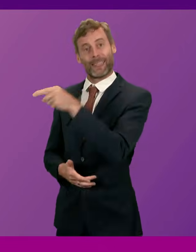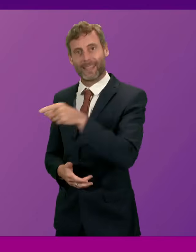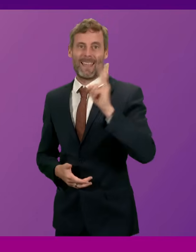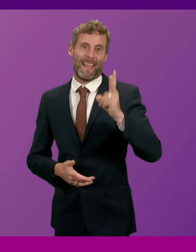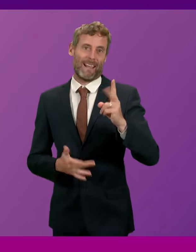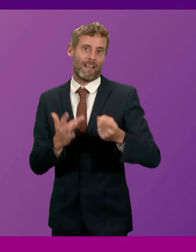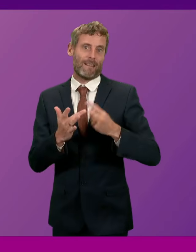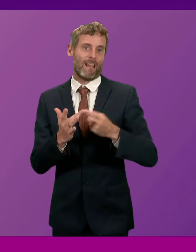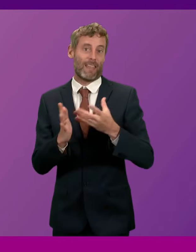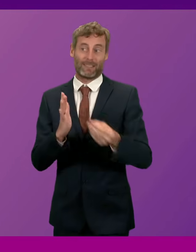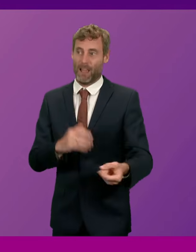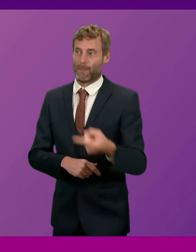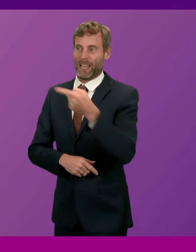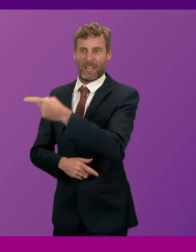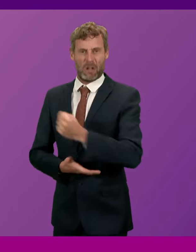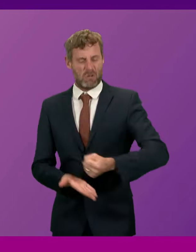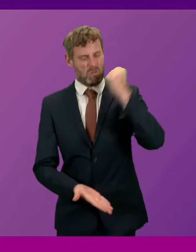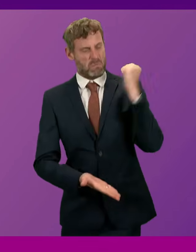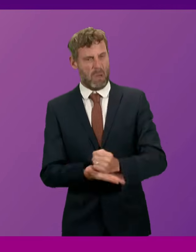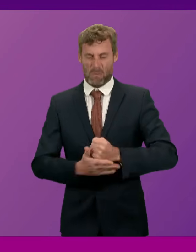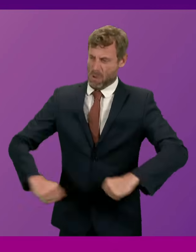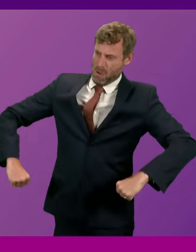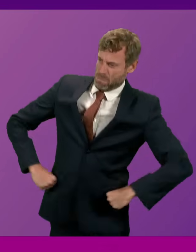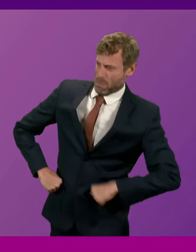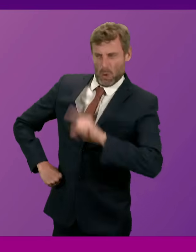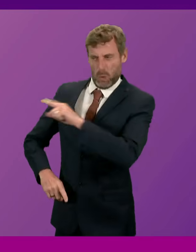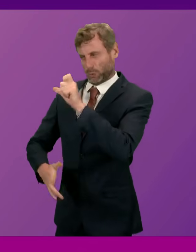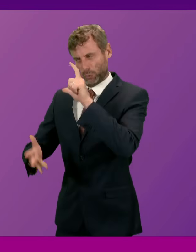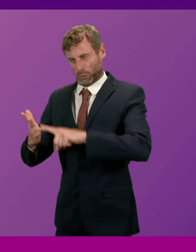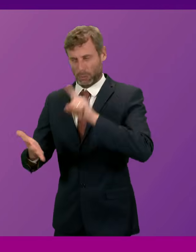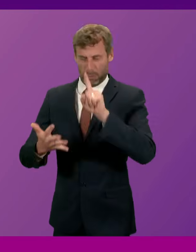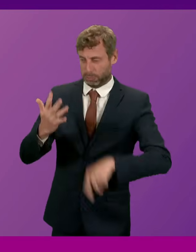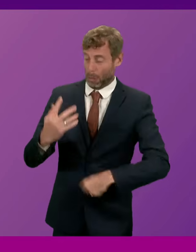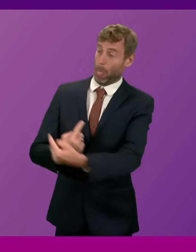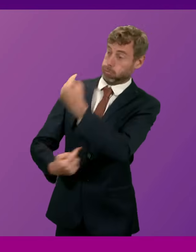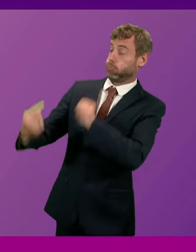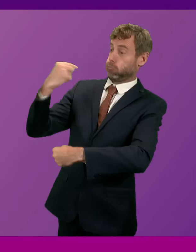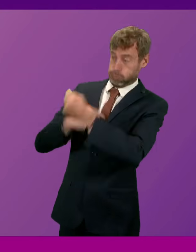This is another example of Mr Sarwar coming into the chamber, ramping up the